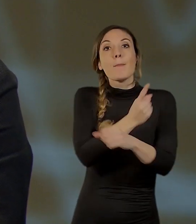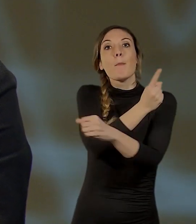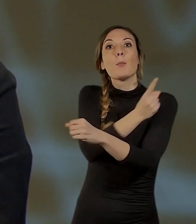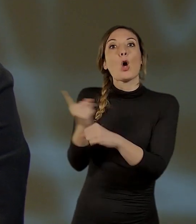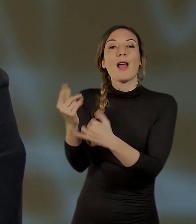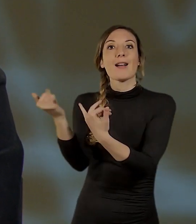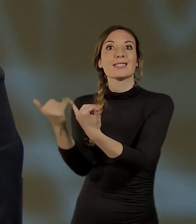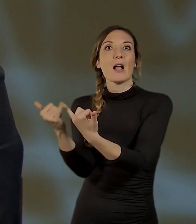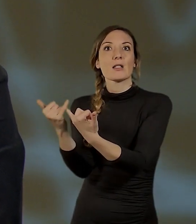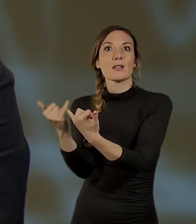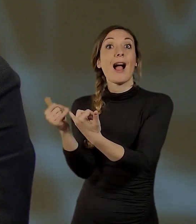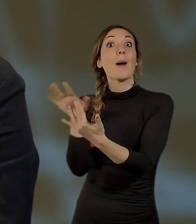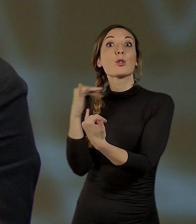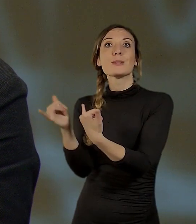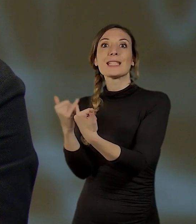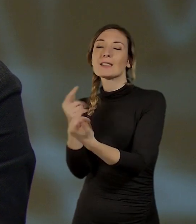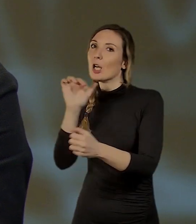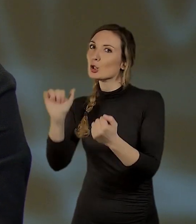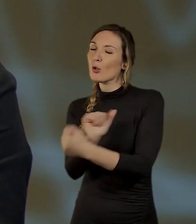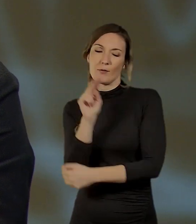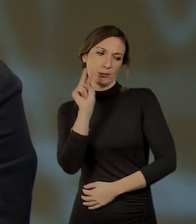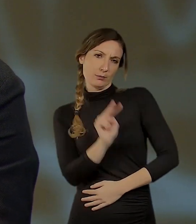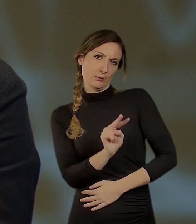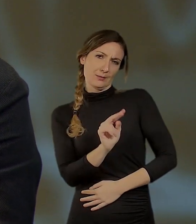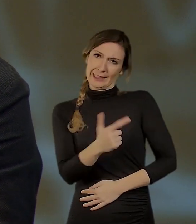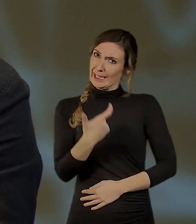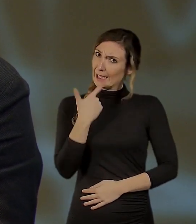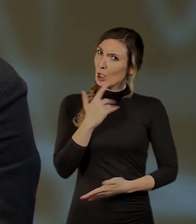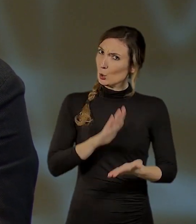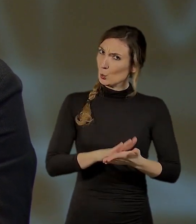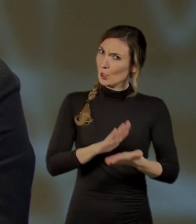who live there, who could use it. At our suggestion, the boatmen were actually added.